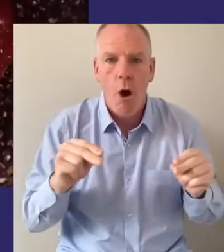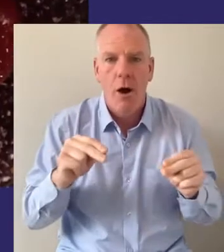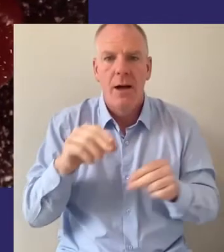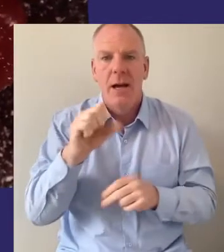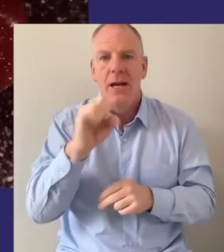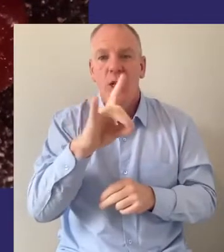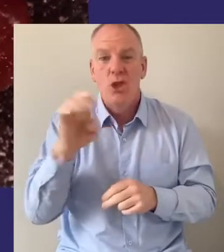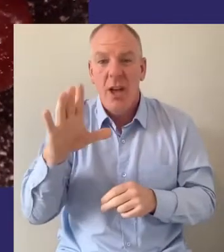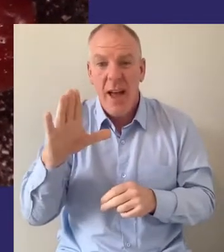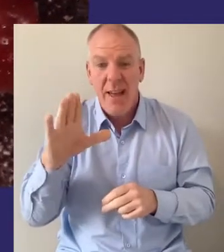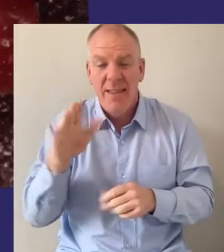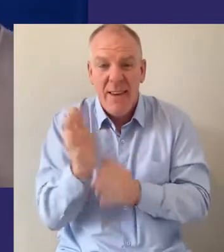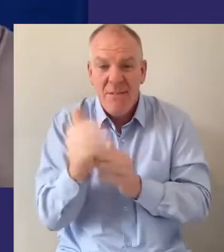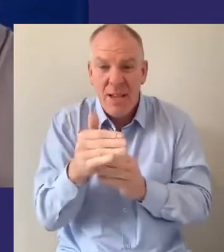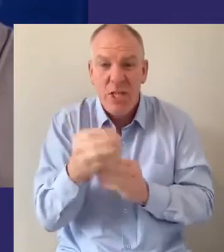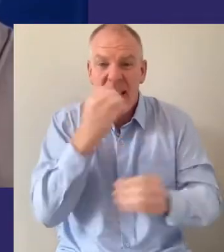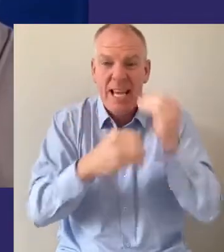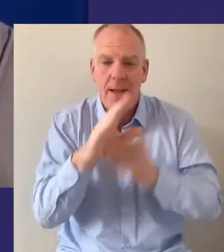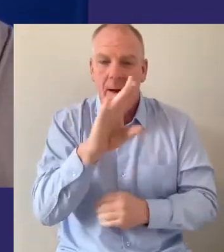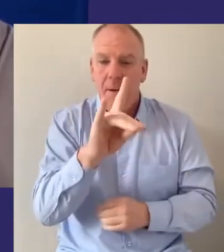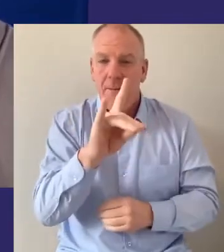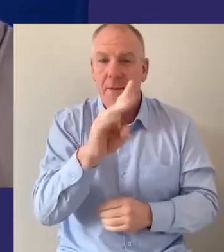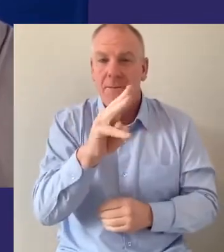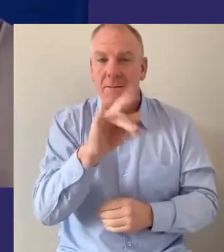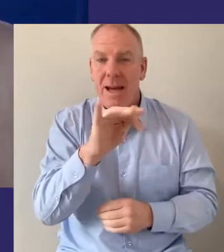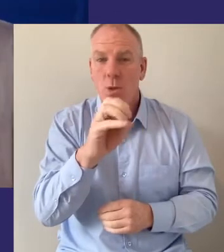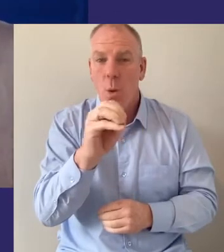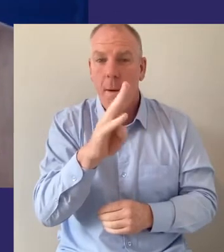little fish in general. Phytoplankton are their first food. So without phytoplankton,